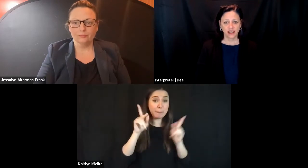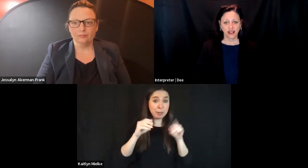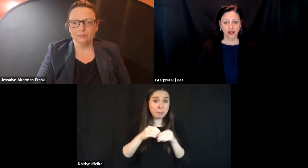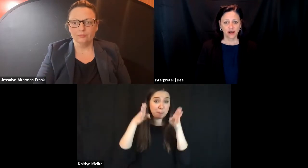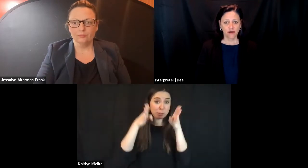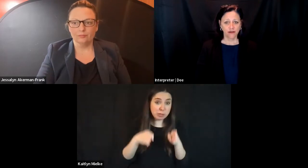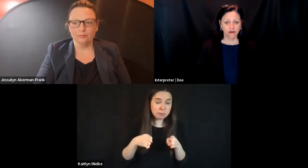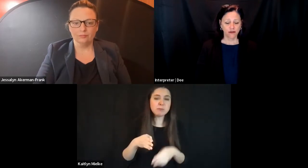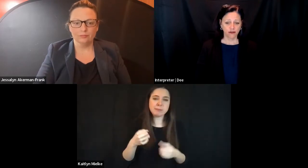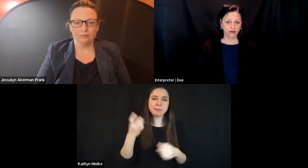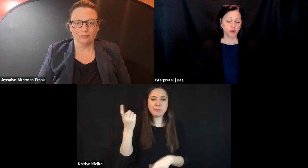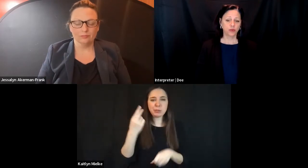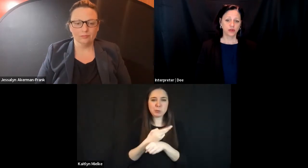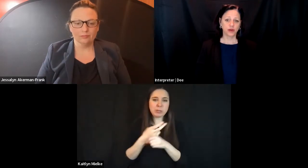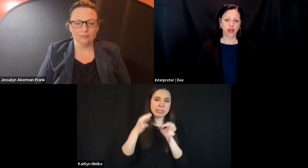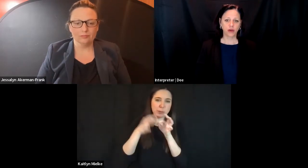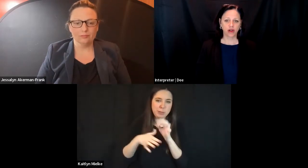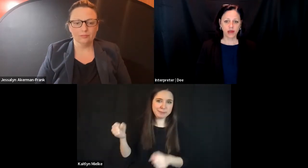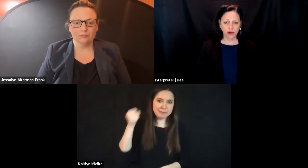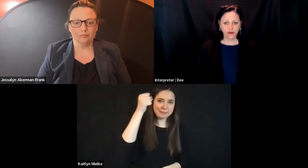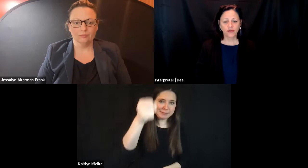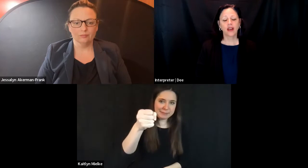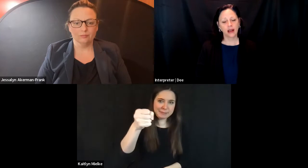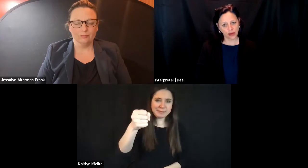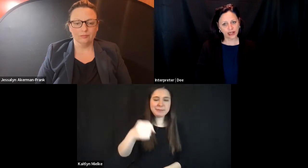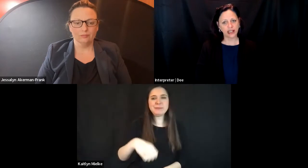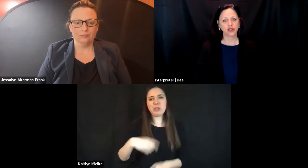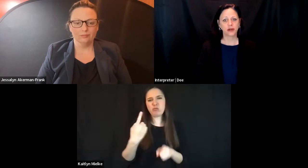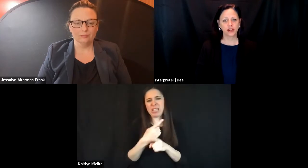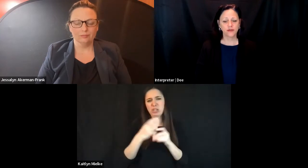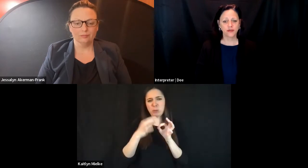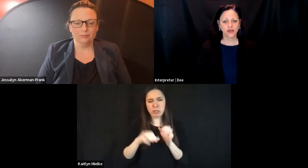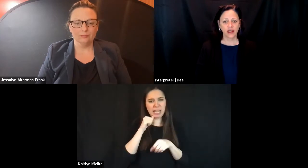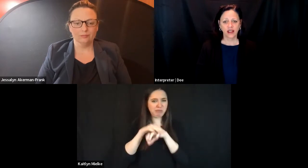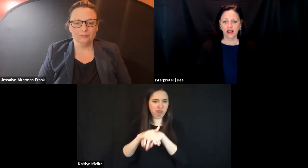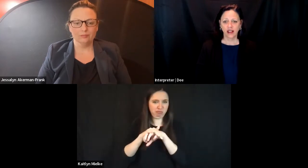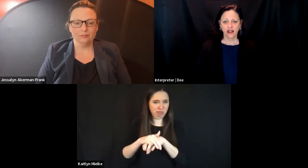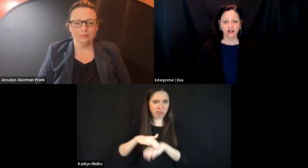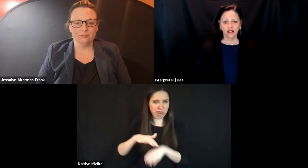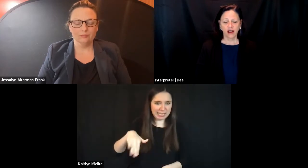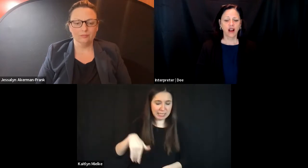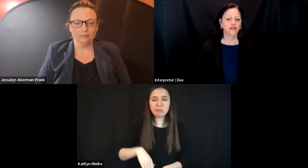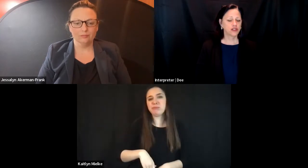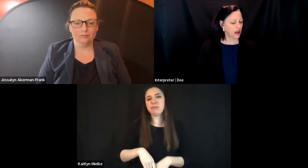To take notes as I go along.